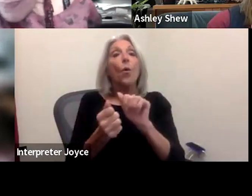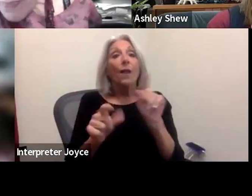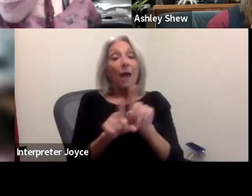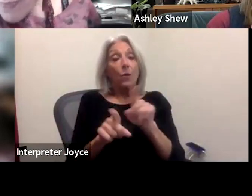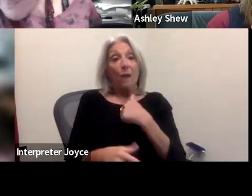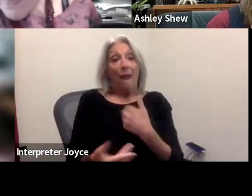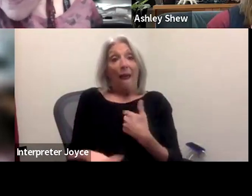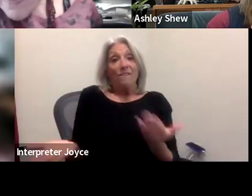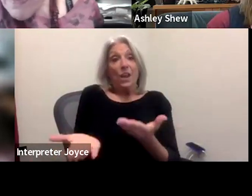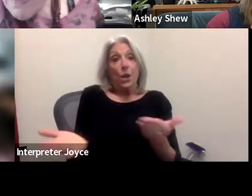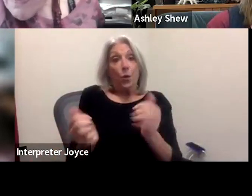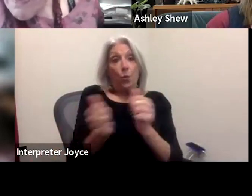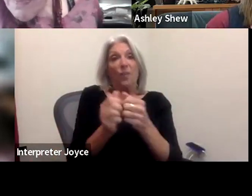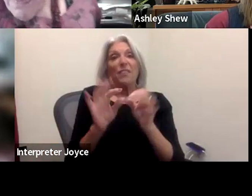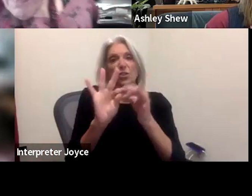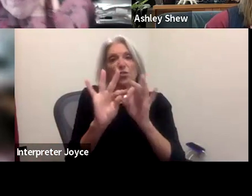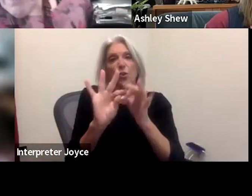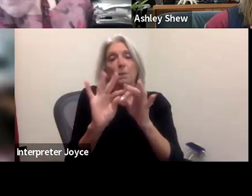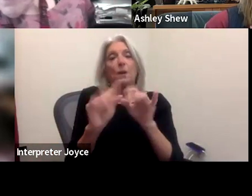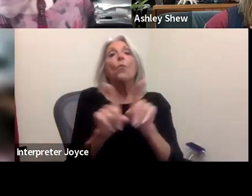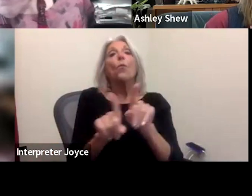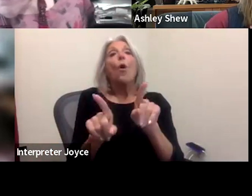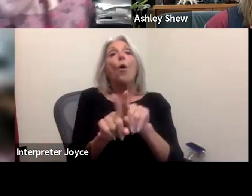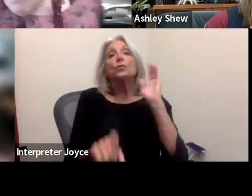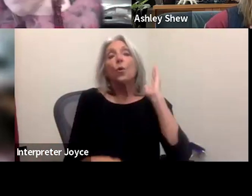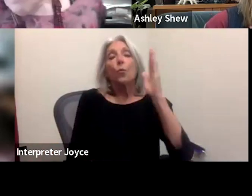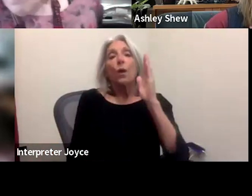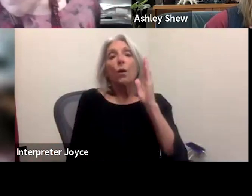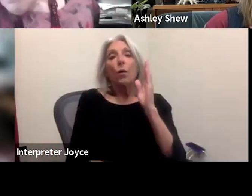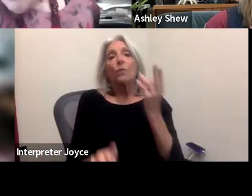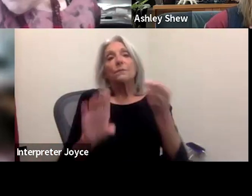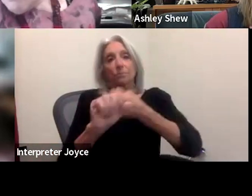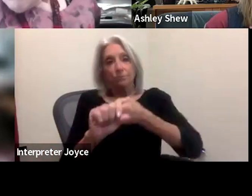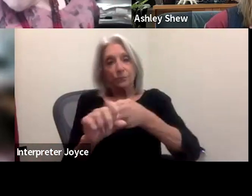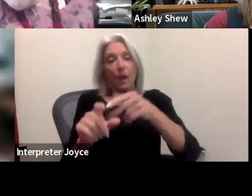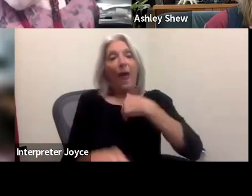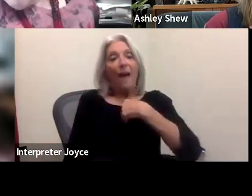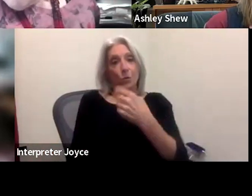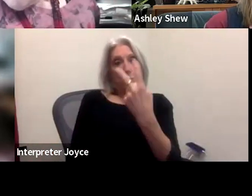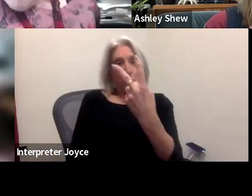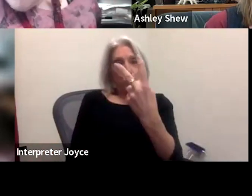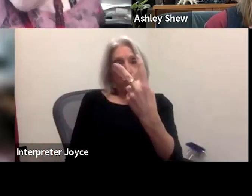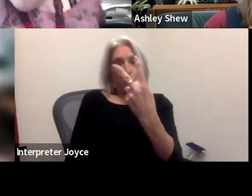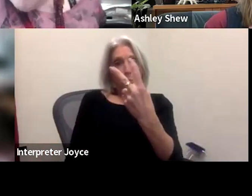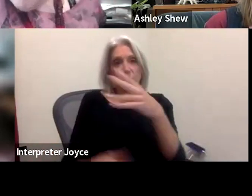And we'll also be fitting in two breaks in there as well.